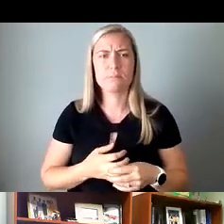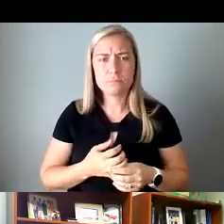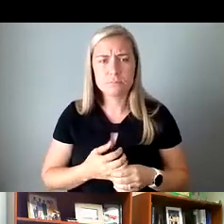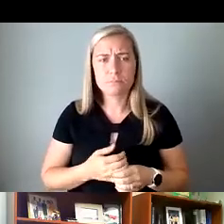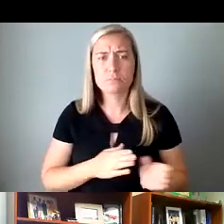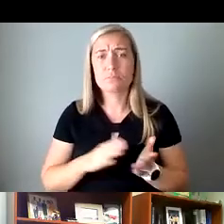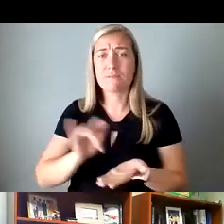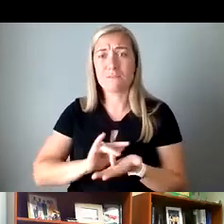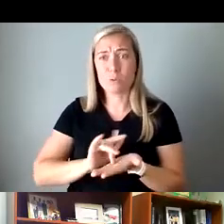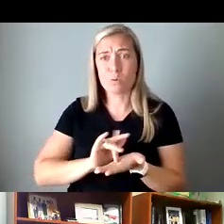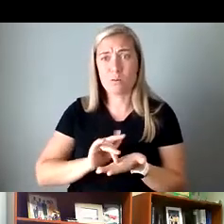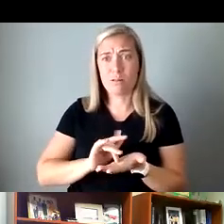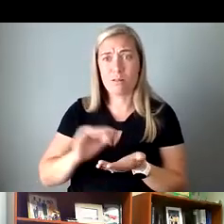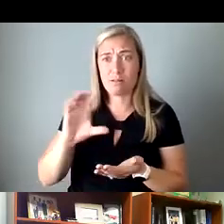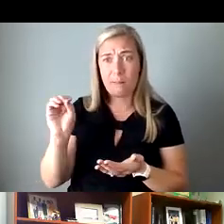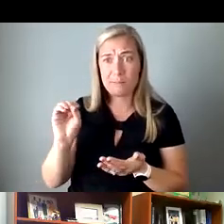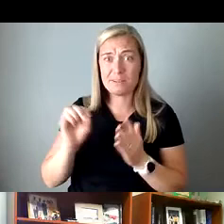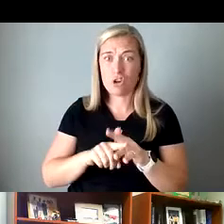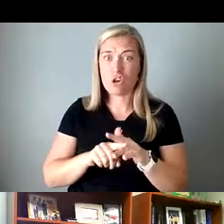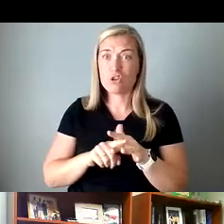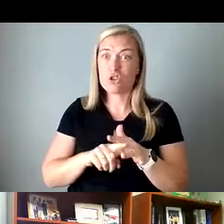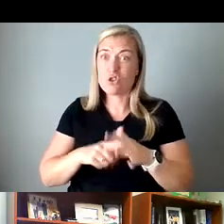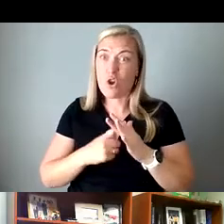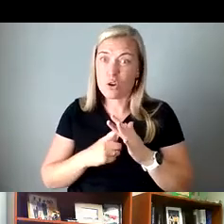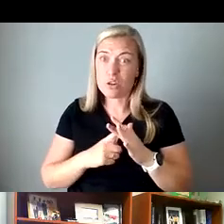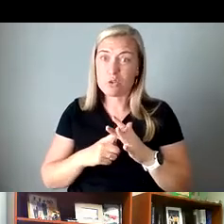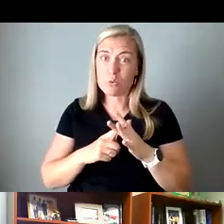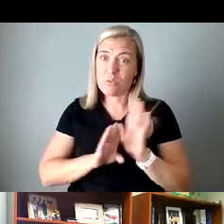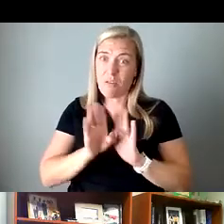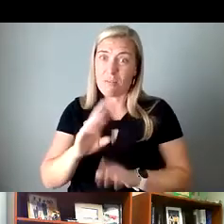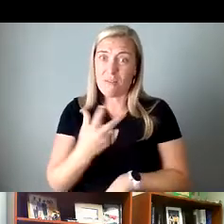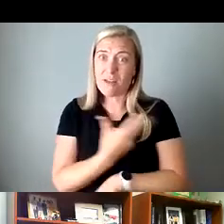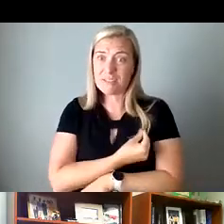these vaccines, at risk, even without knowing that they would work. So that in when we were able to